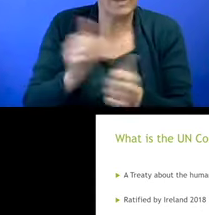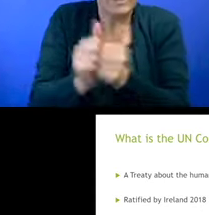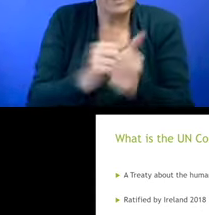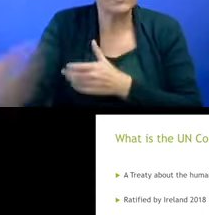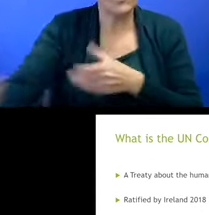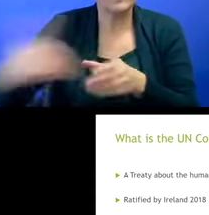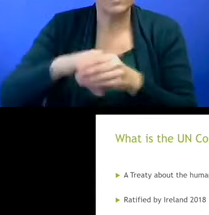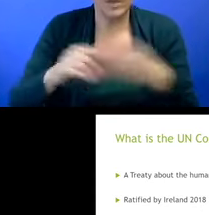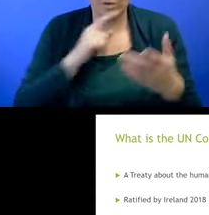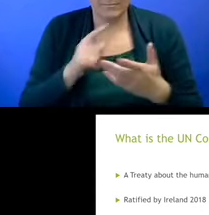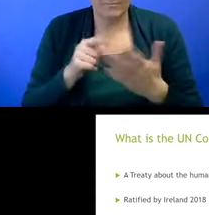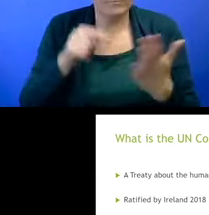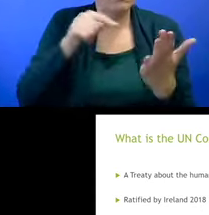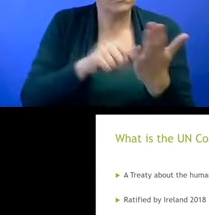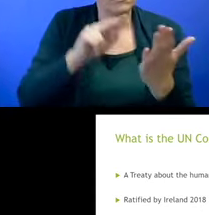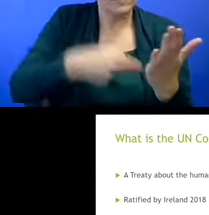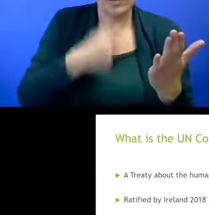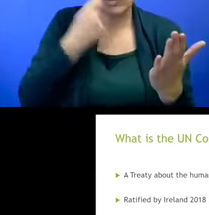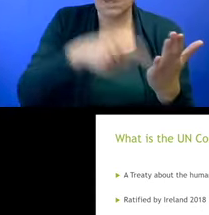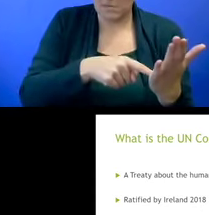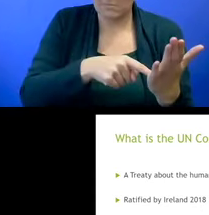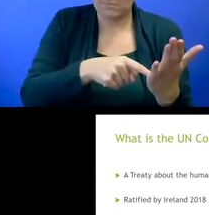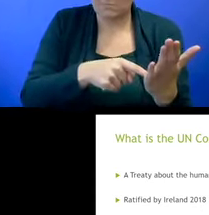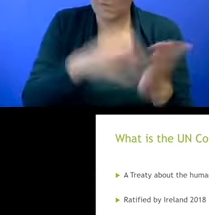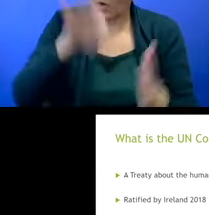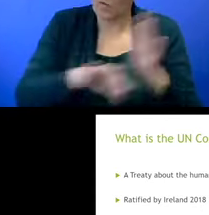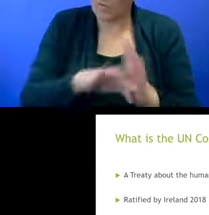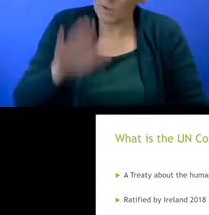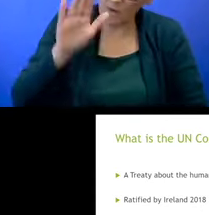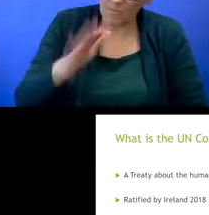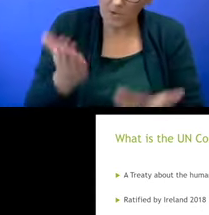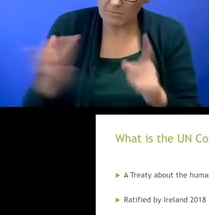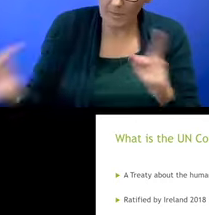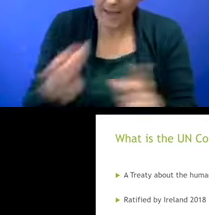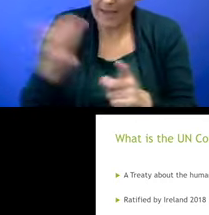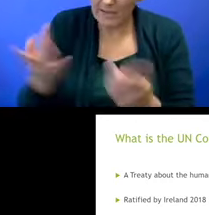Under the terms of the Convention, states are obliged to consult with disabled people